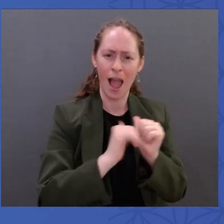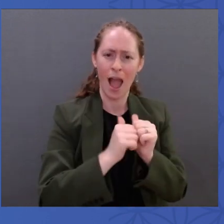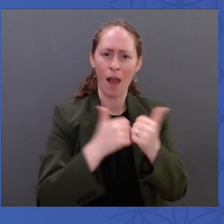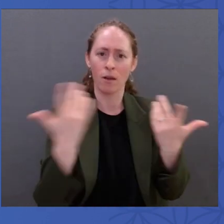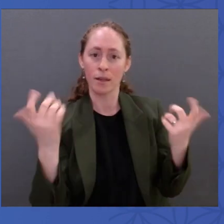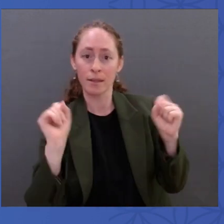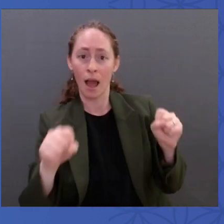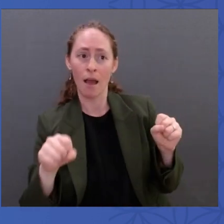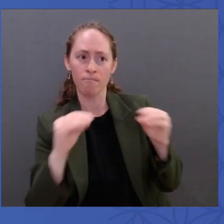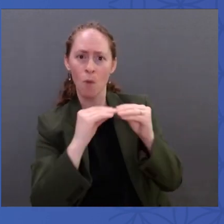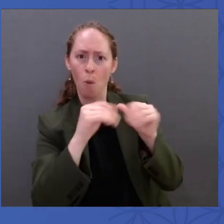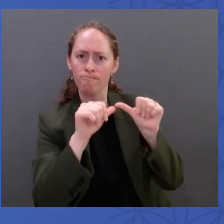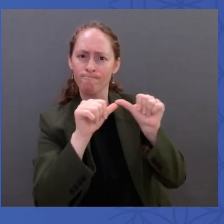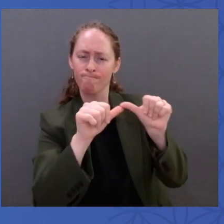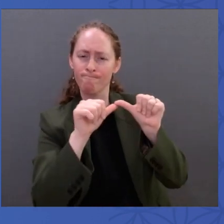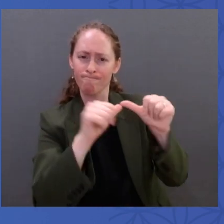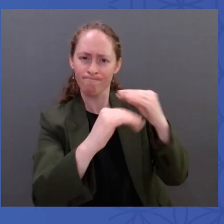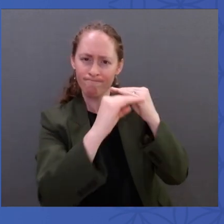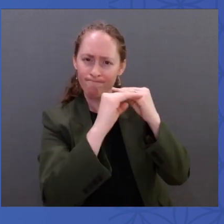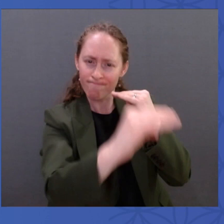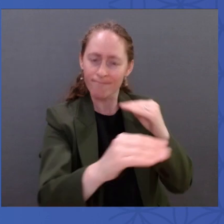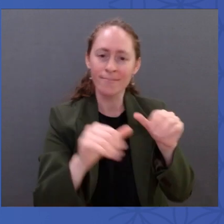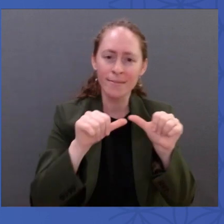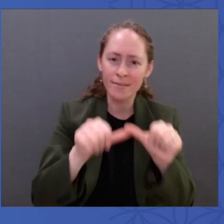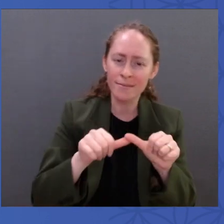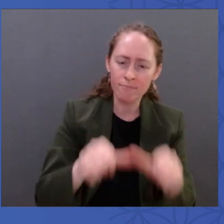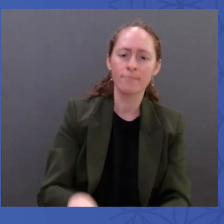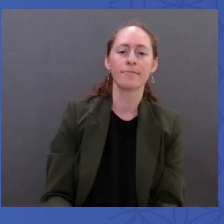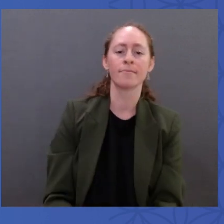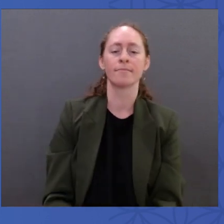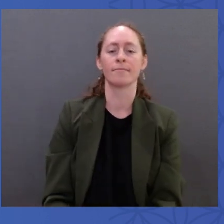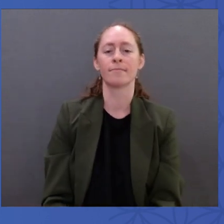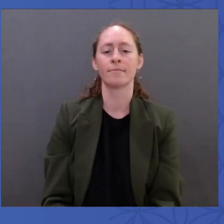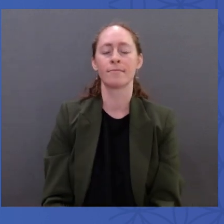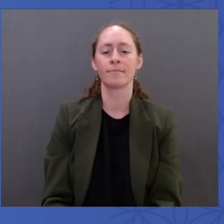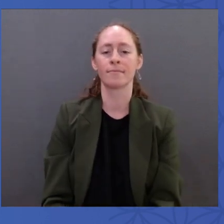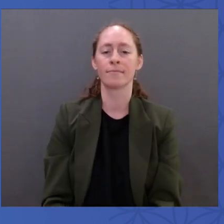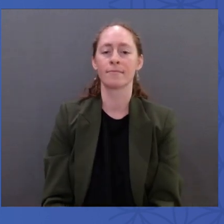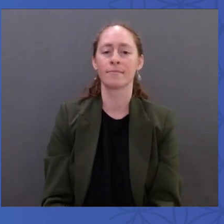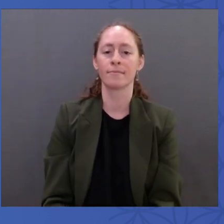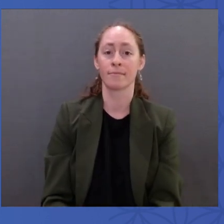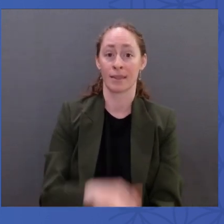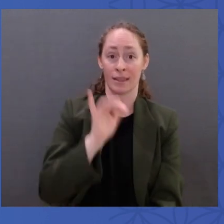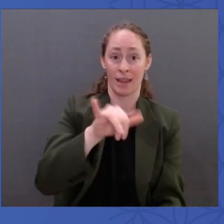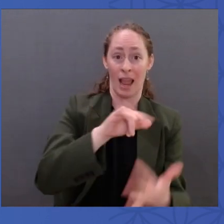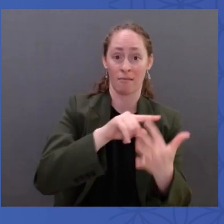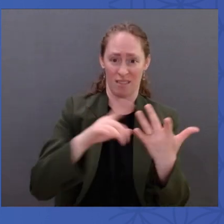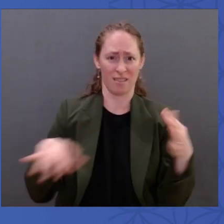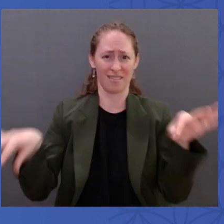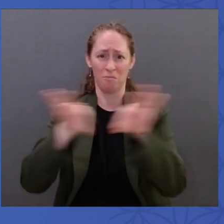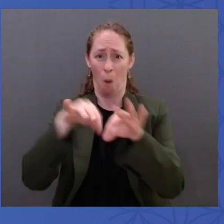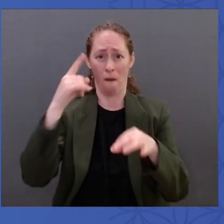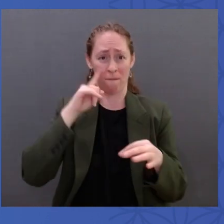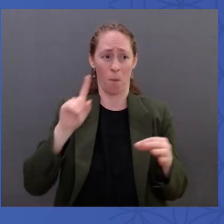This initiative comes at a time of challenge to our region's security and prosperity, but together we can and will design a future